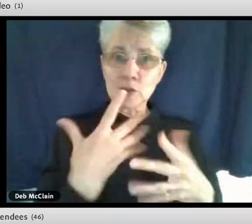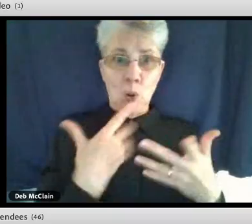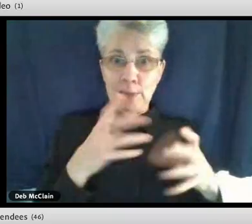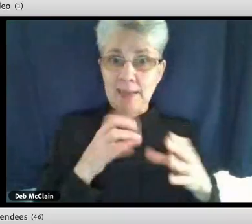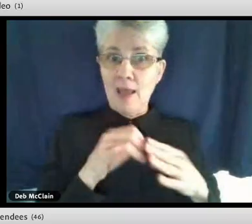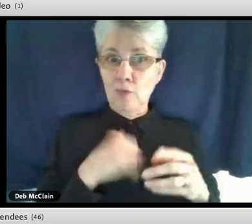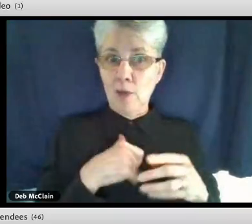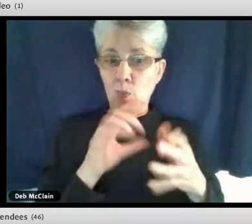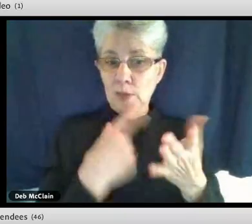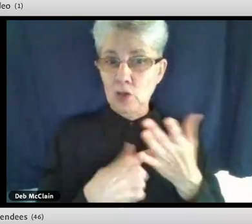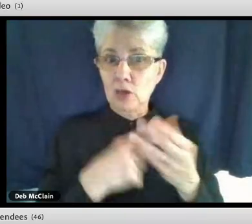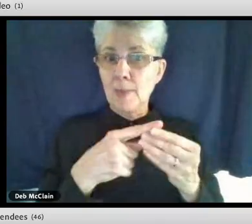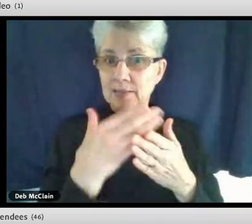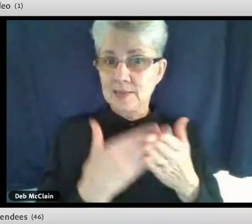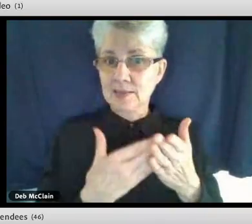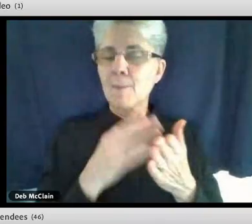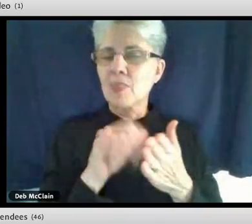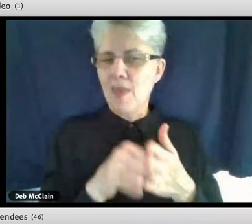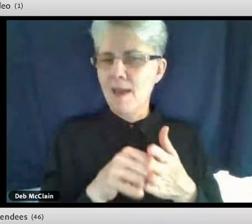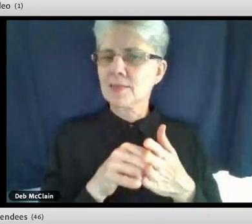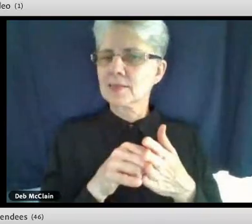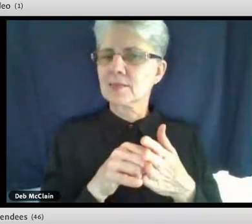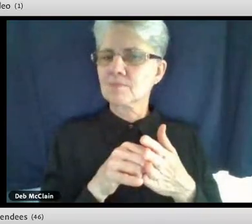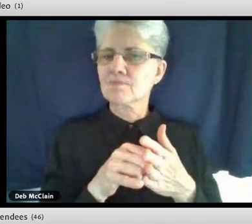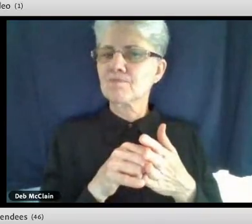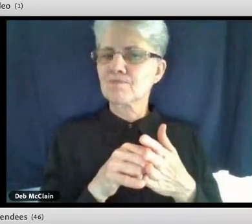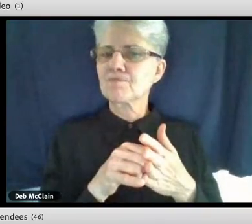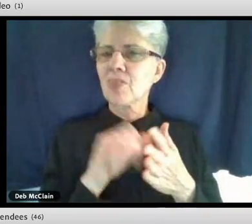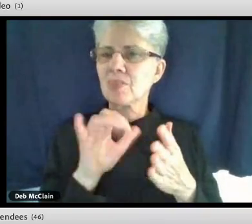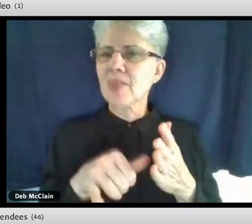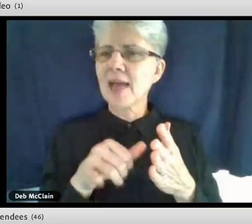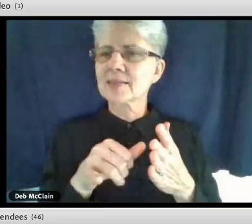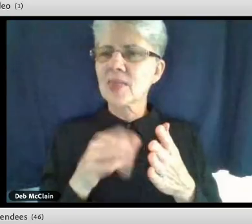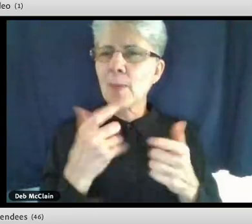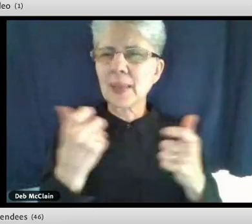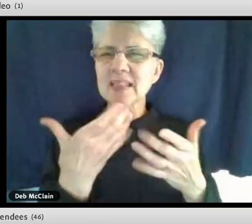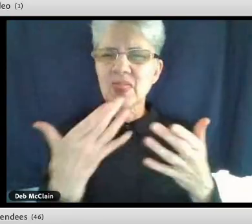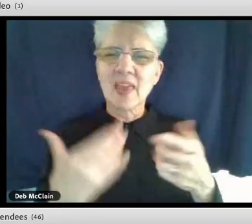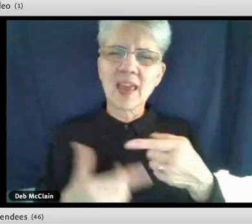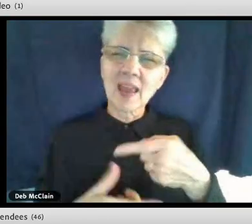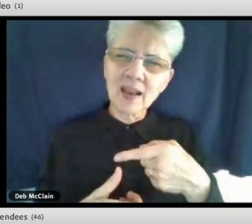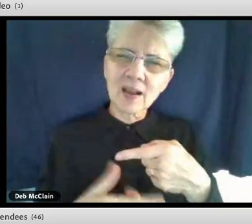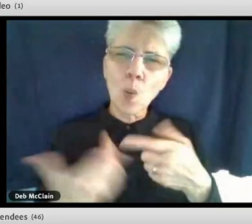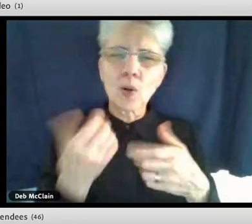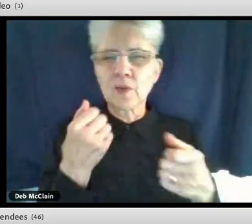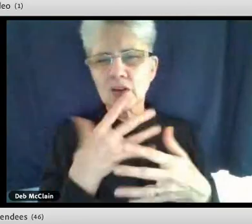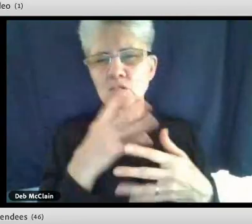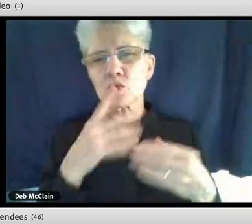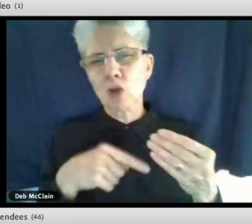That's the biggest thing is what are your fears, and we're going to talk about that a little bit more in a second.